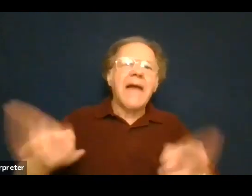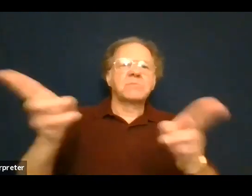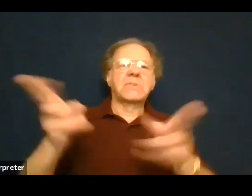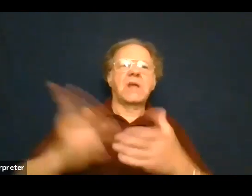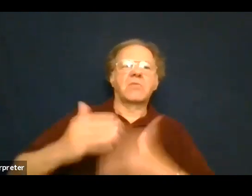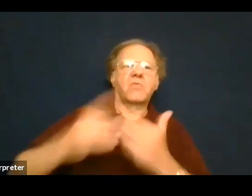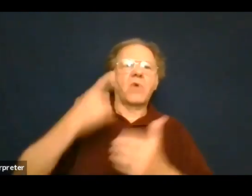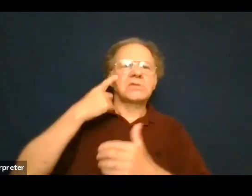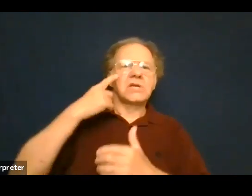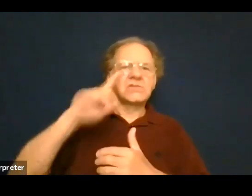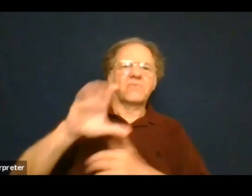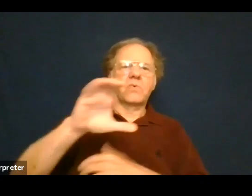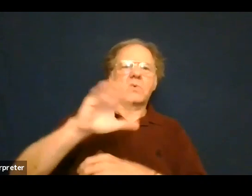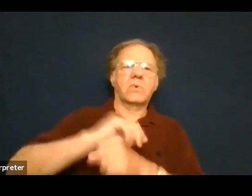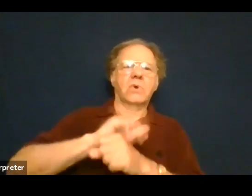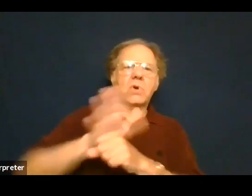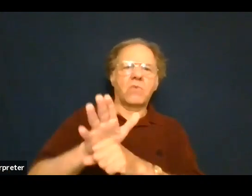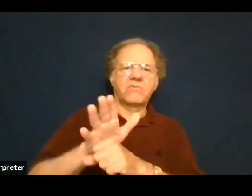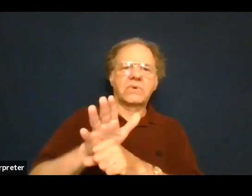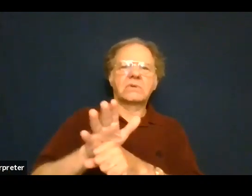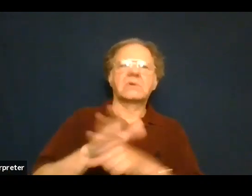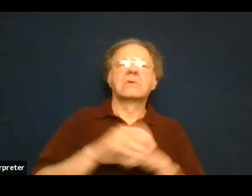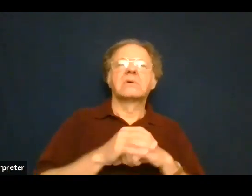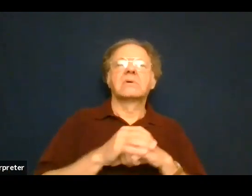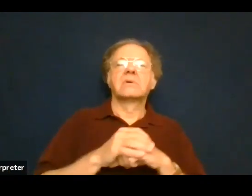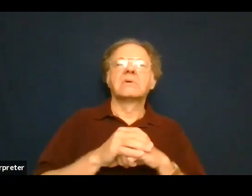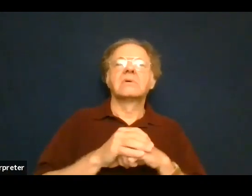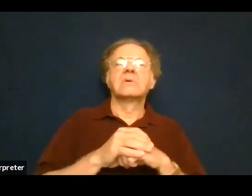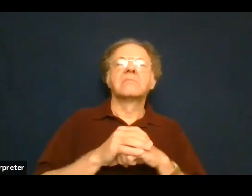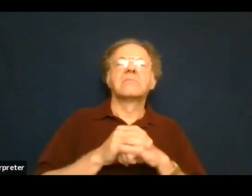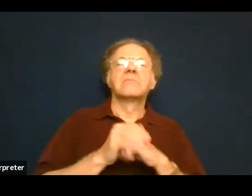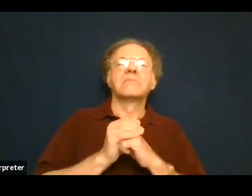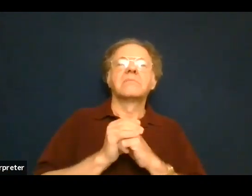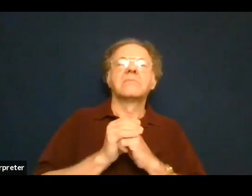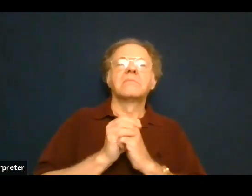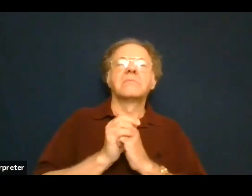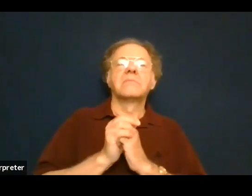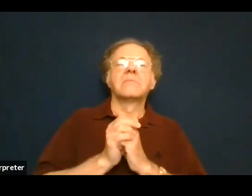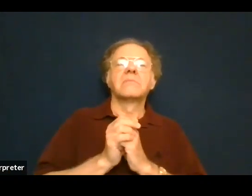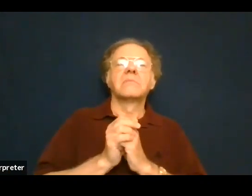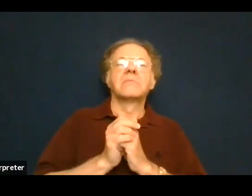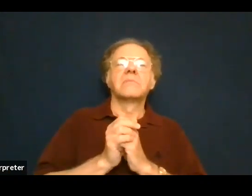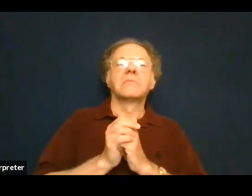Yeah, so it kind of puts other things on the side. One of the questions that came in